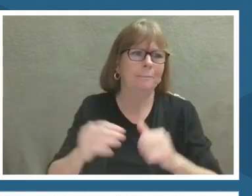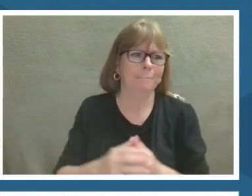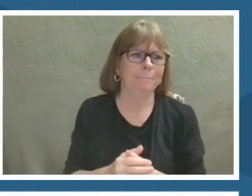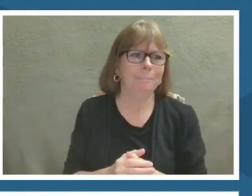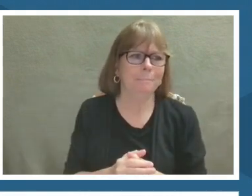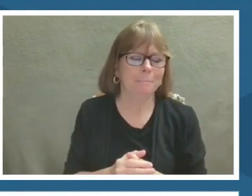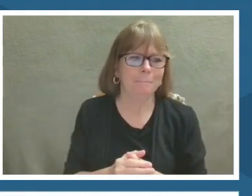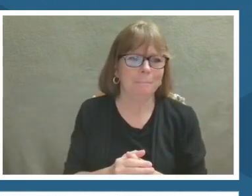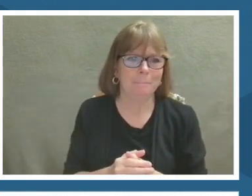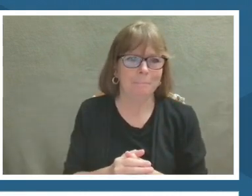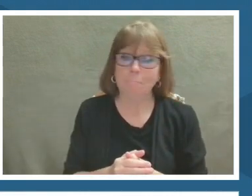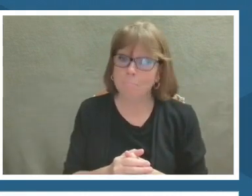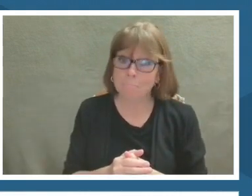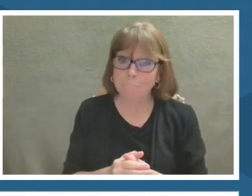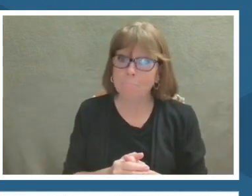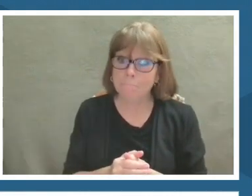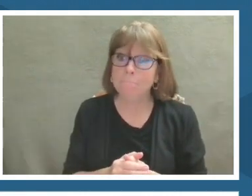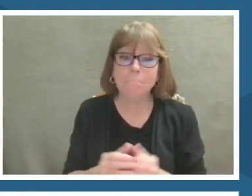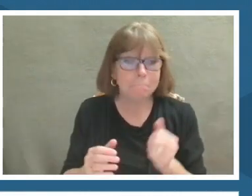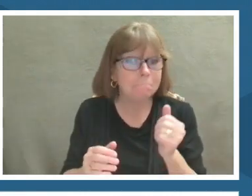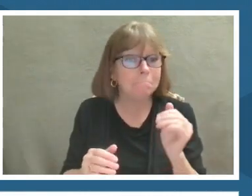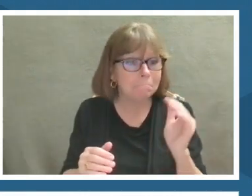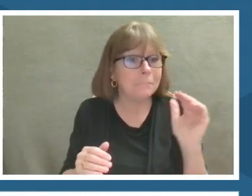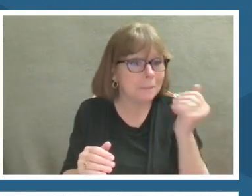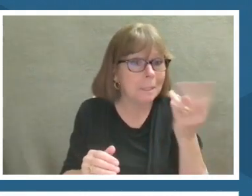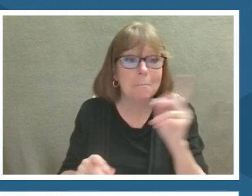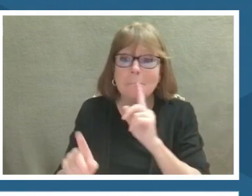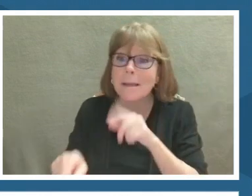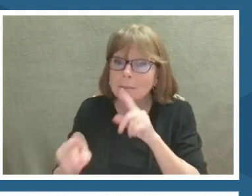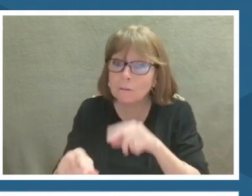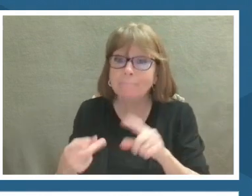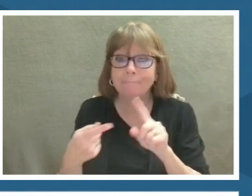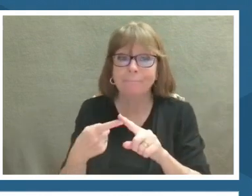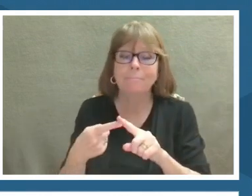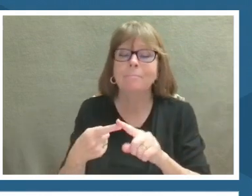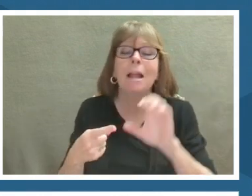all right so some of you wrote